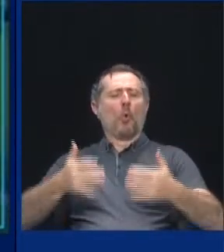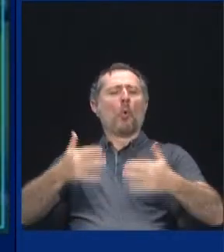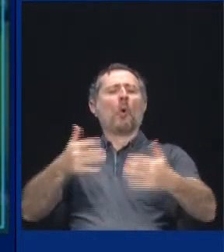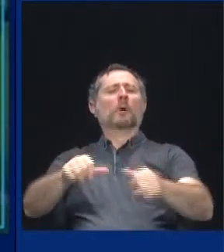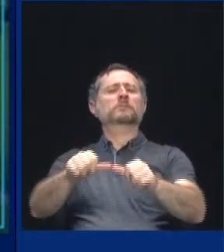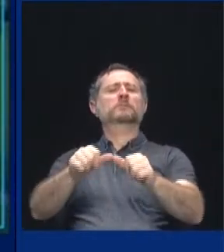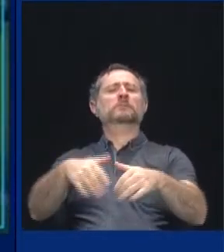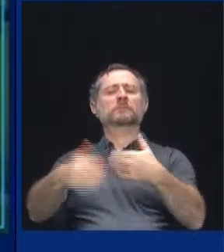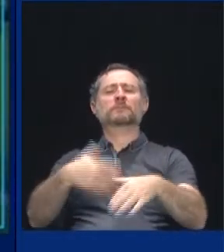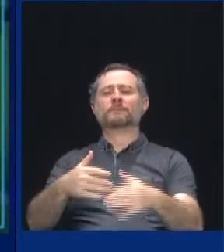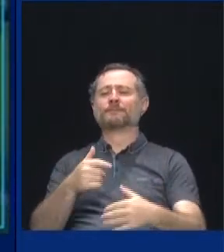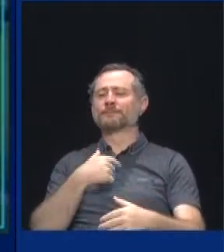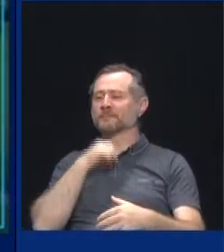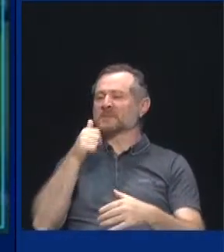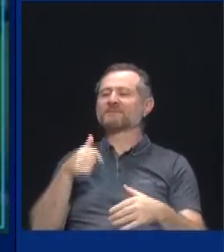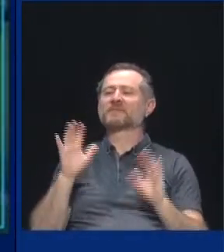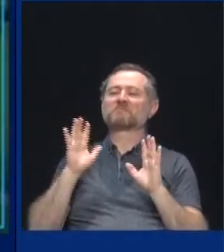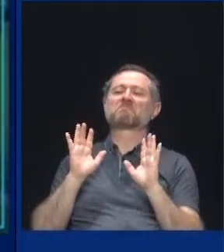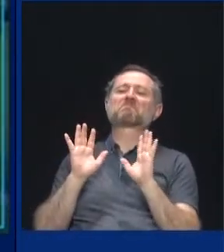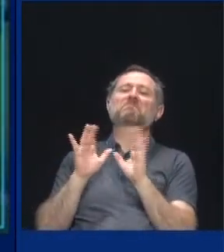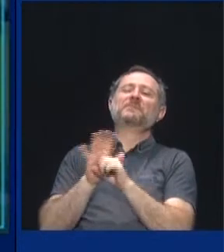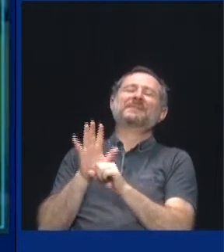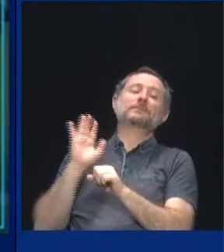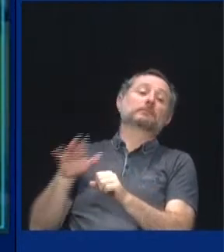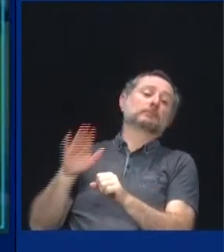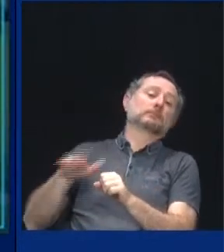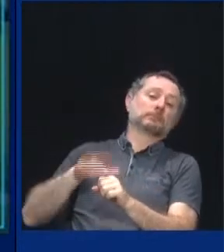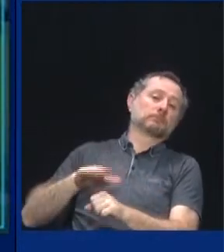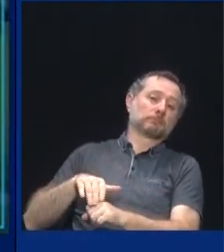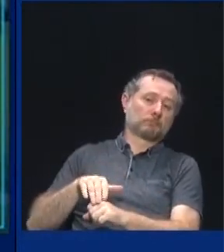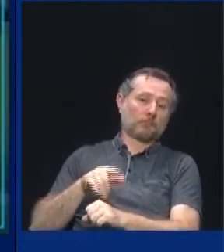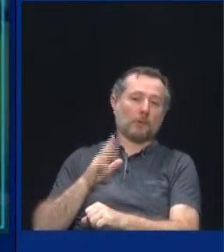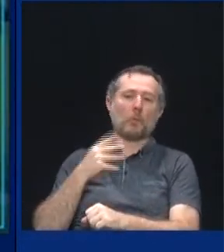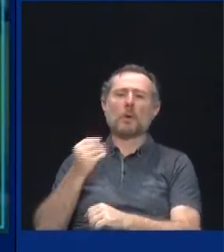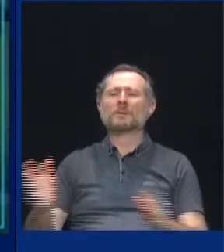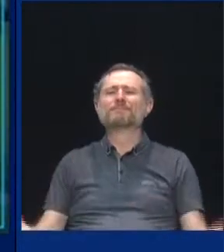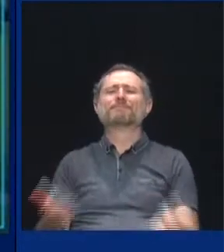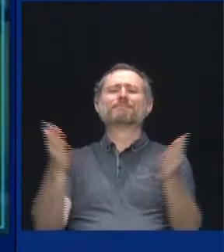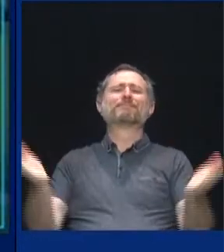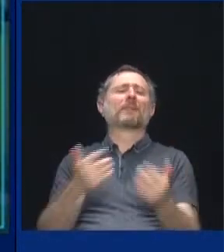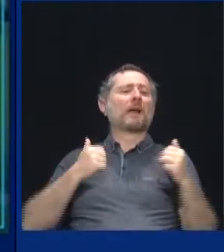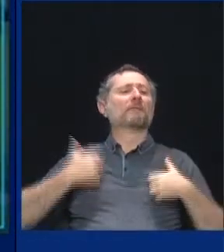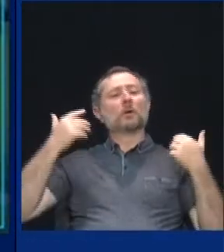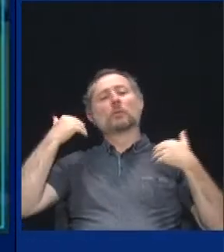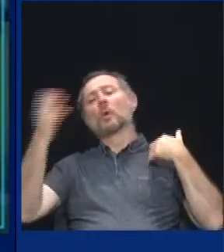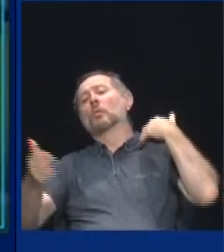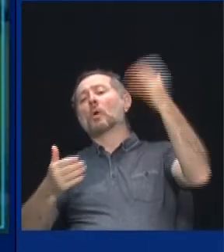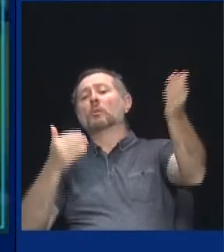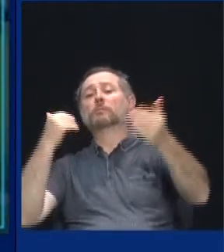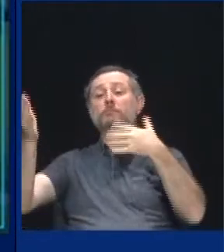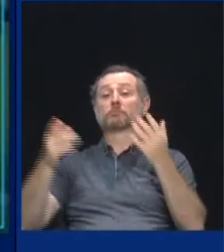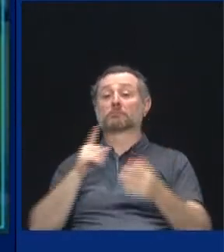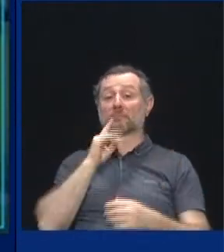COURSE OF DENIAL. IT'S NOT A PROBLEM, WE ARE JUST GOING TO LIVE OUR LIVES. WE ARE NOT GOING TO SUCCUMB TO